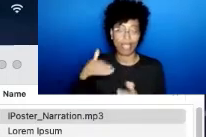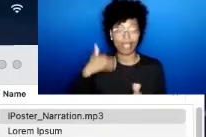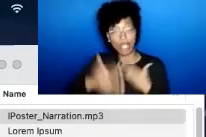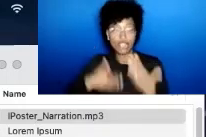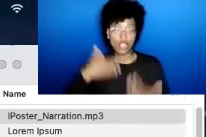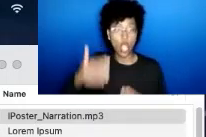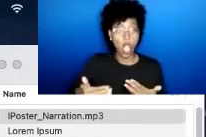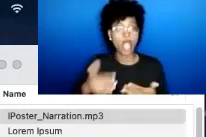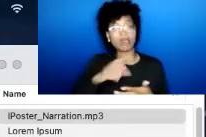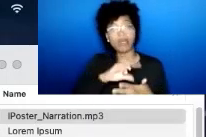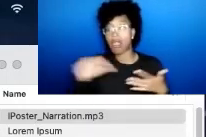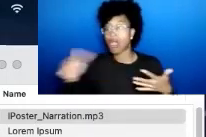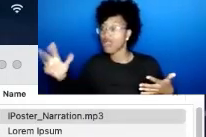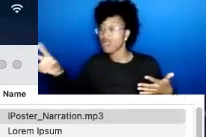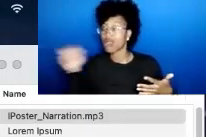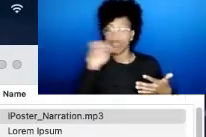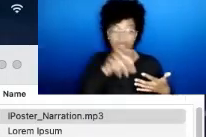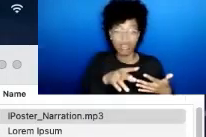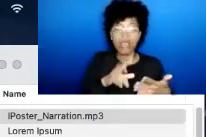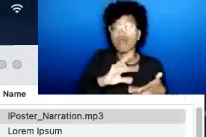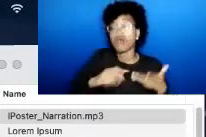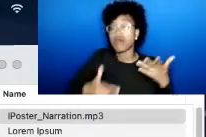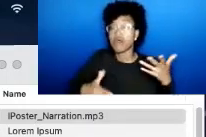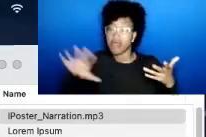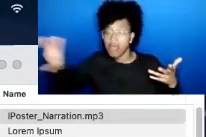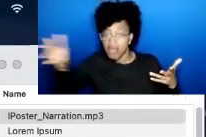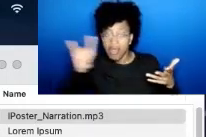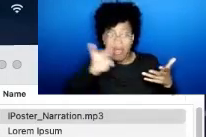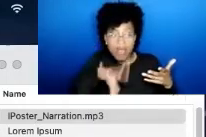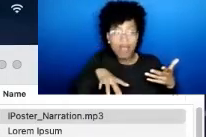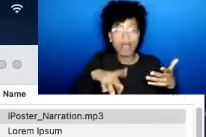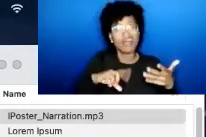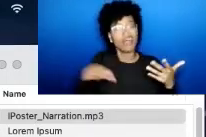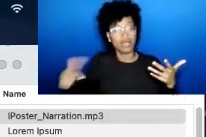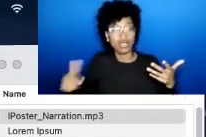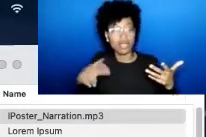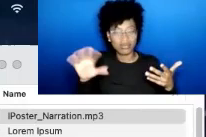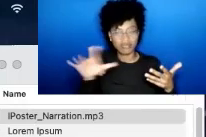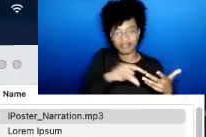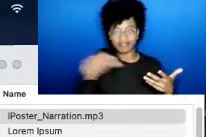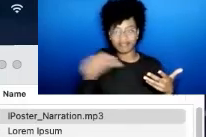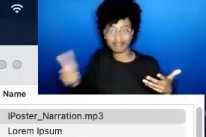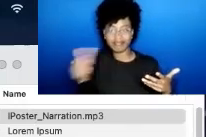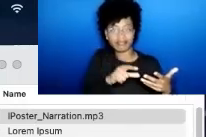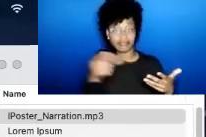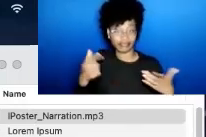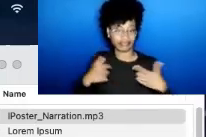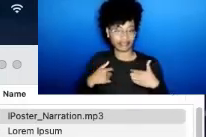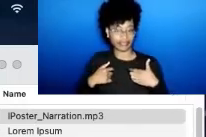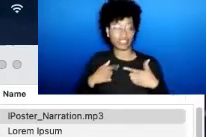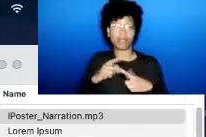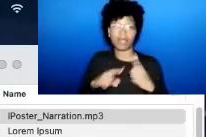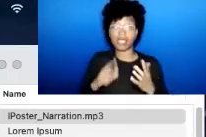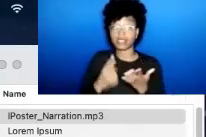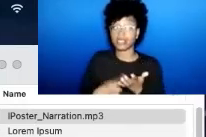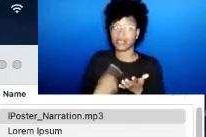07:17:24 they will choose to upload, click on the upload button load up all of the images